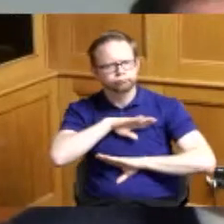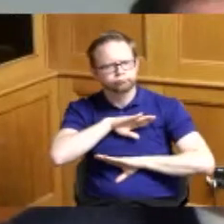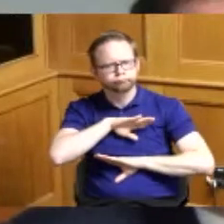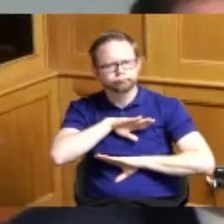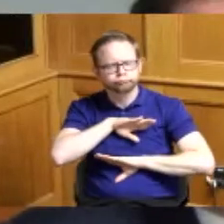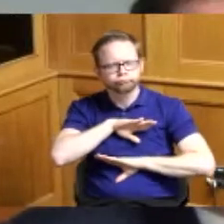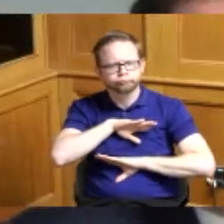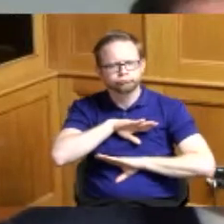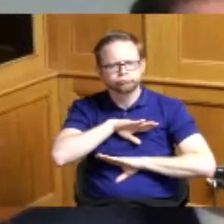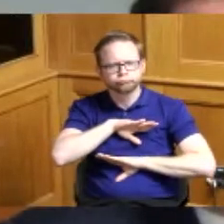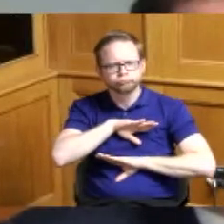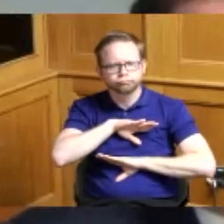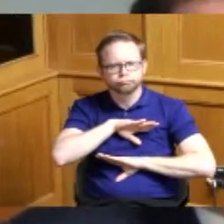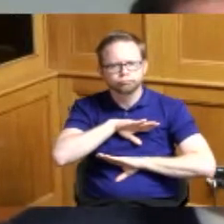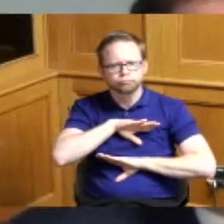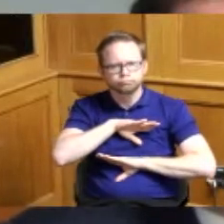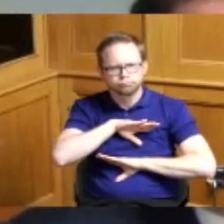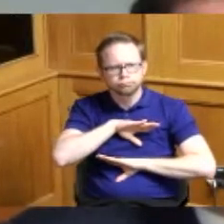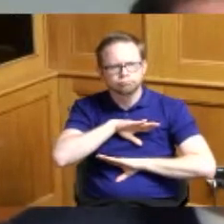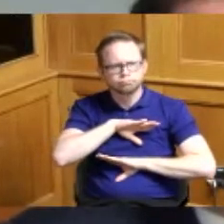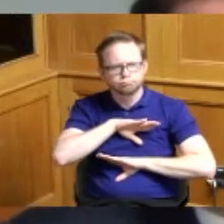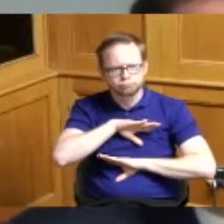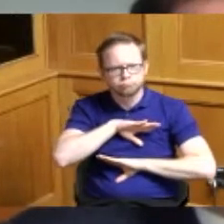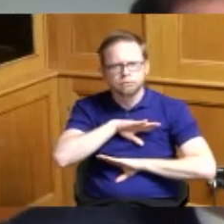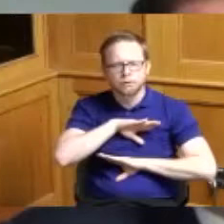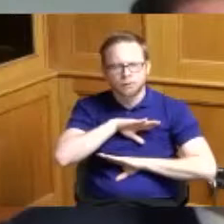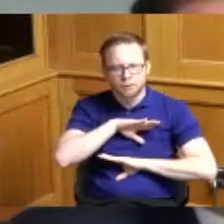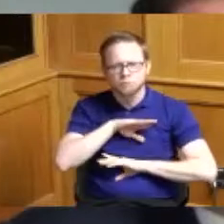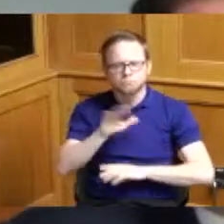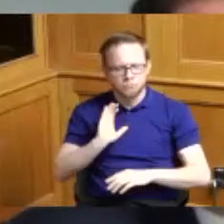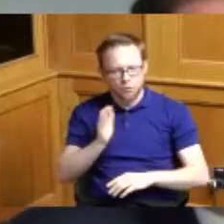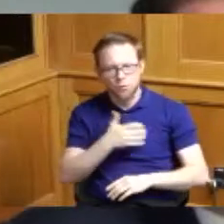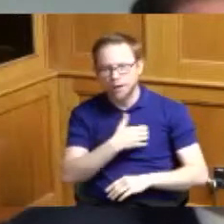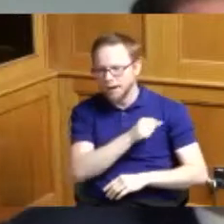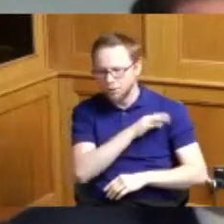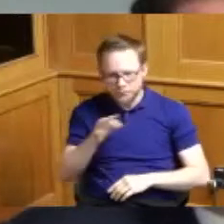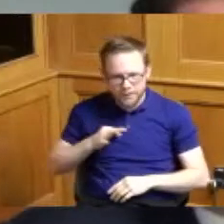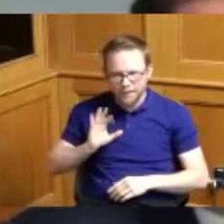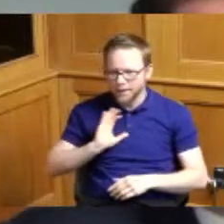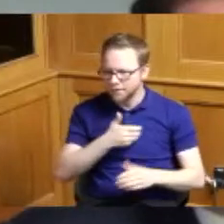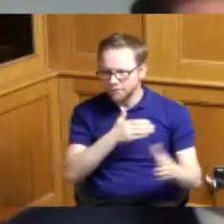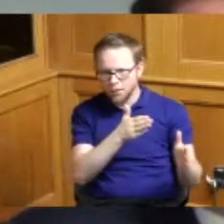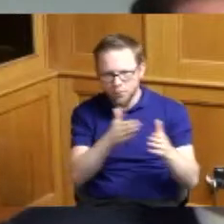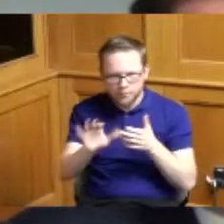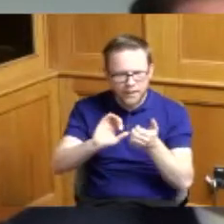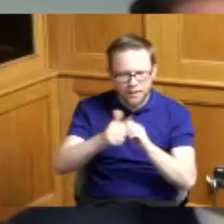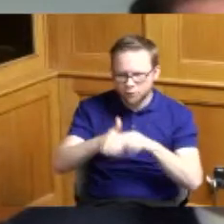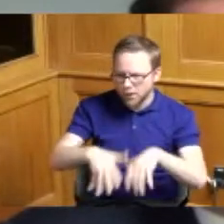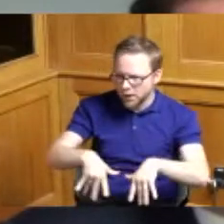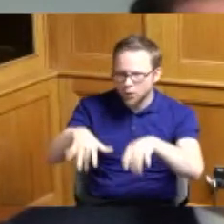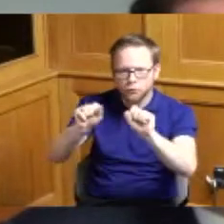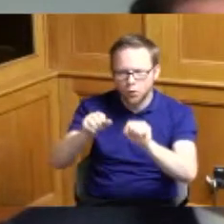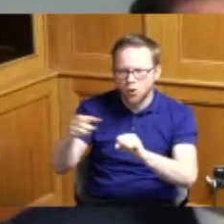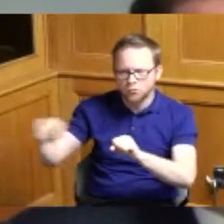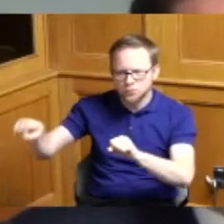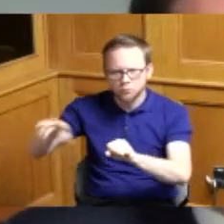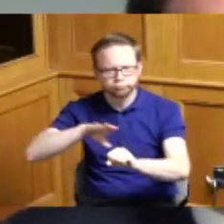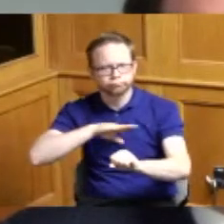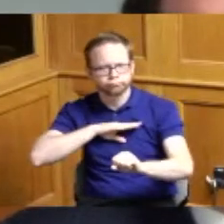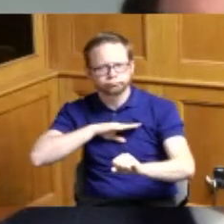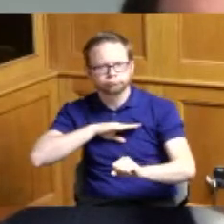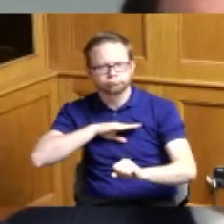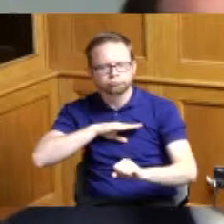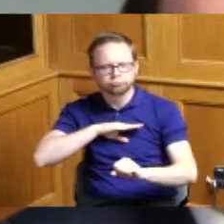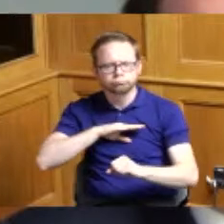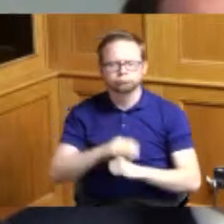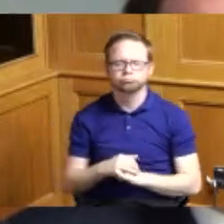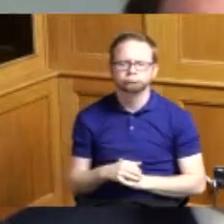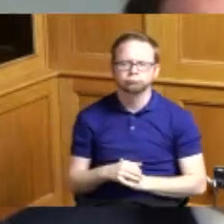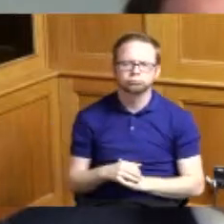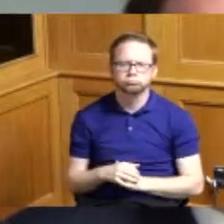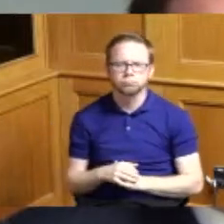uh with how our staff was looking to host this this competition in 2026 with the exception that